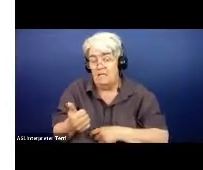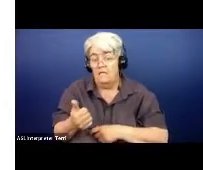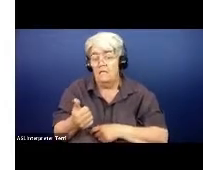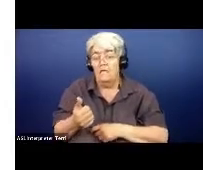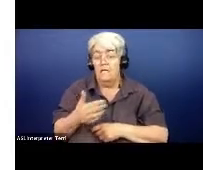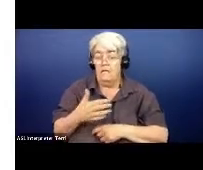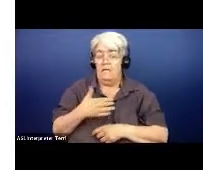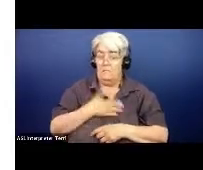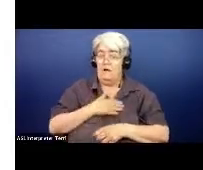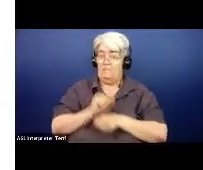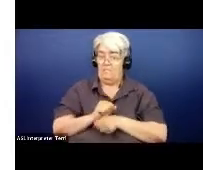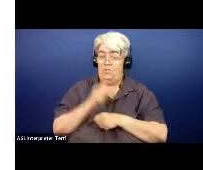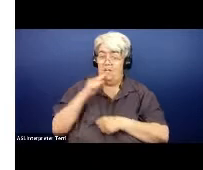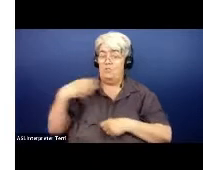as chair of the council I had become